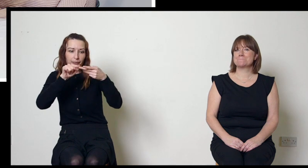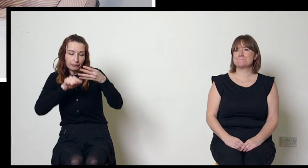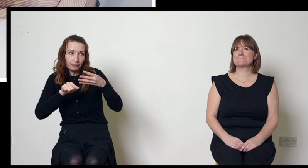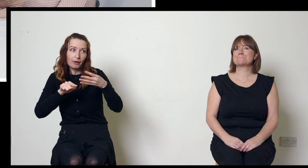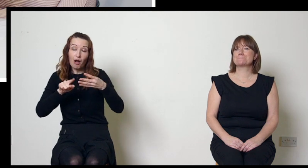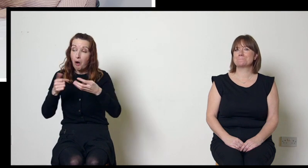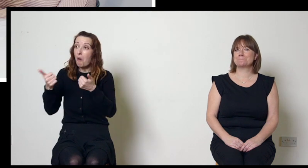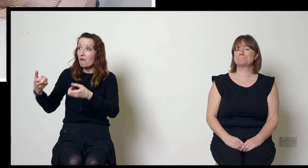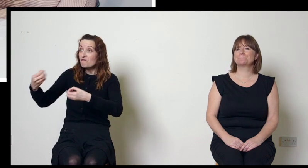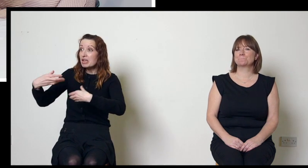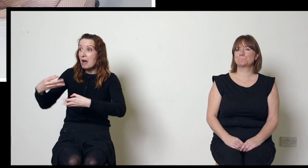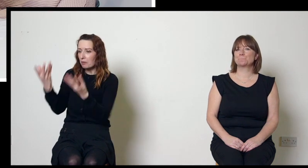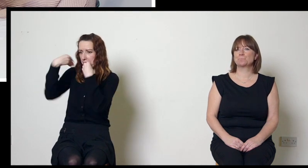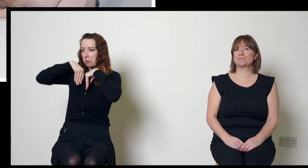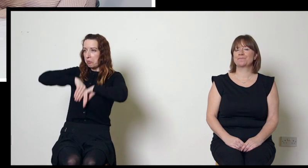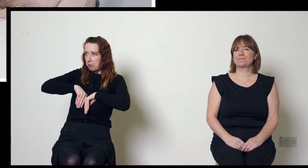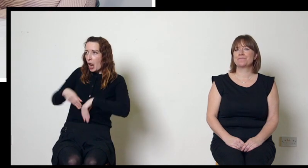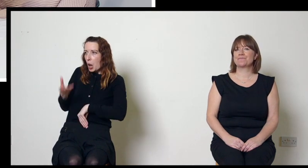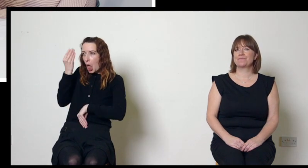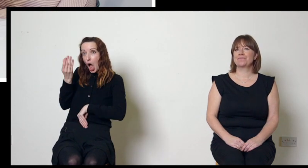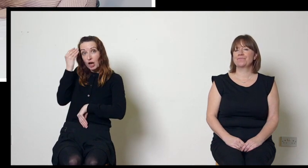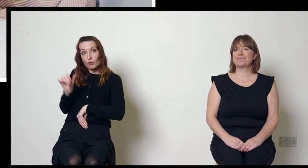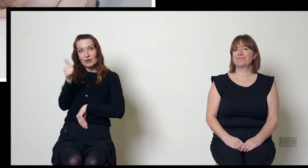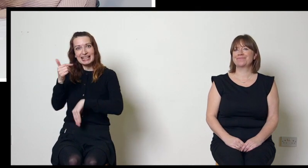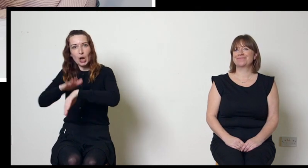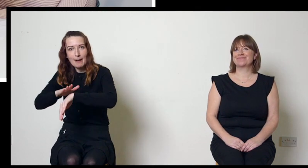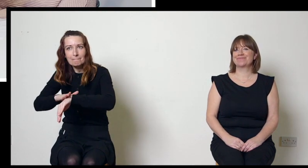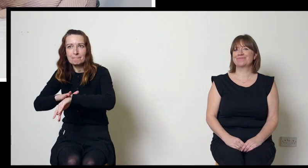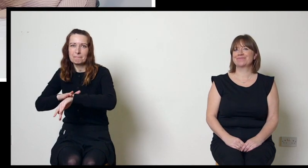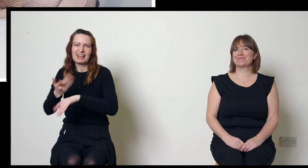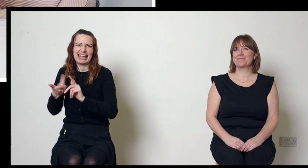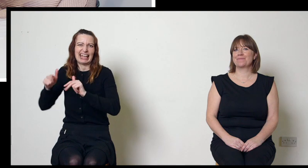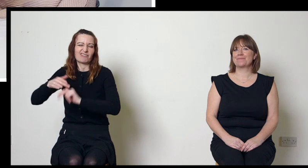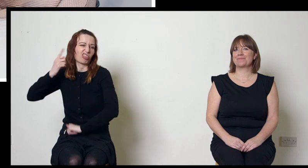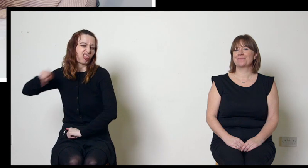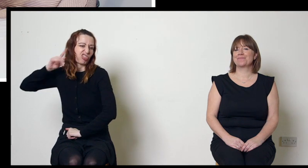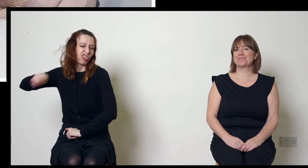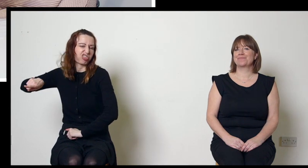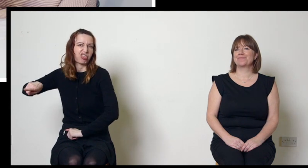to take that on board and take it forward than to not do anything at all. And those people are not involved in our programme.